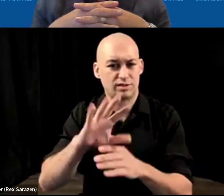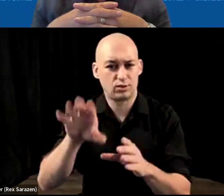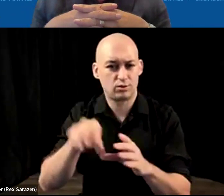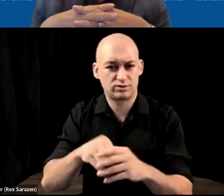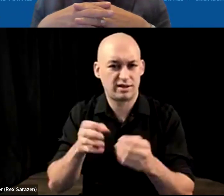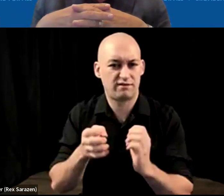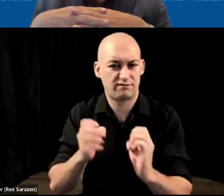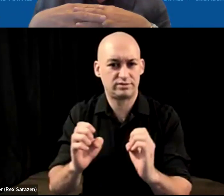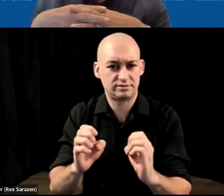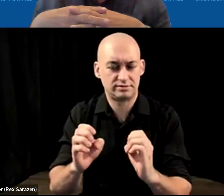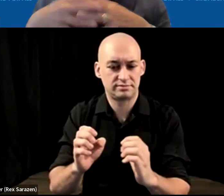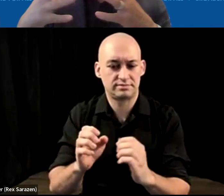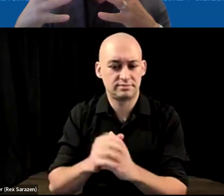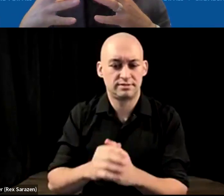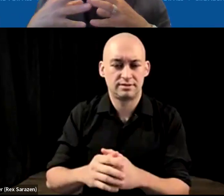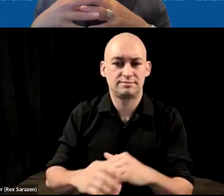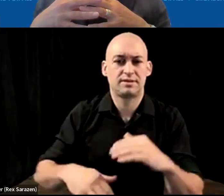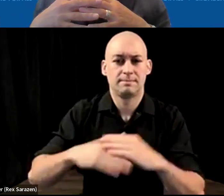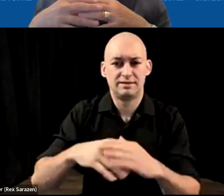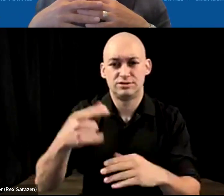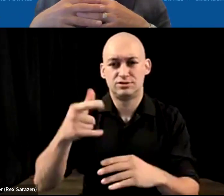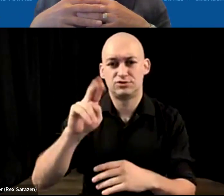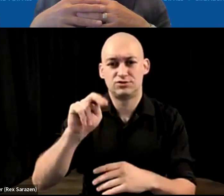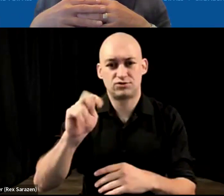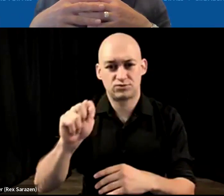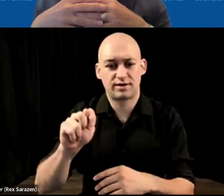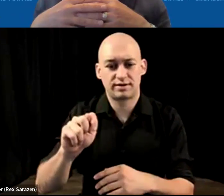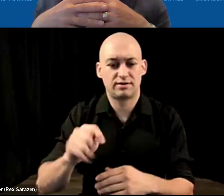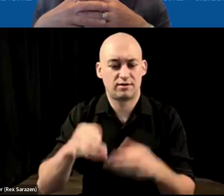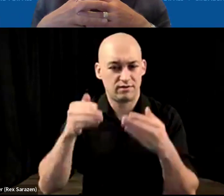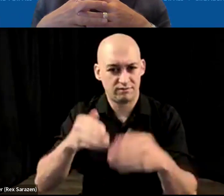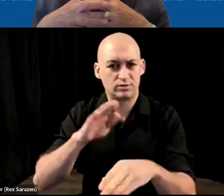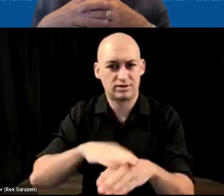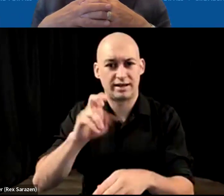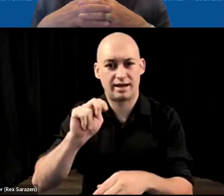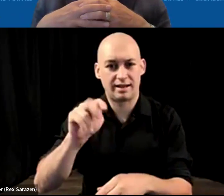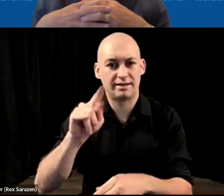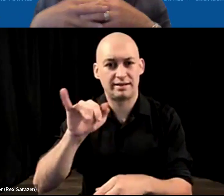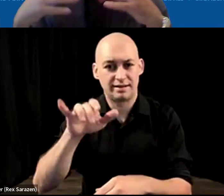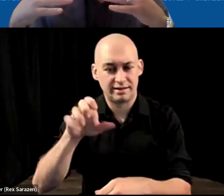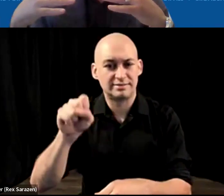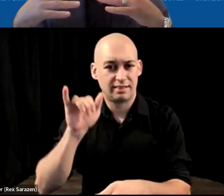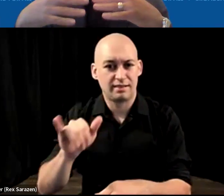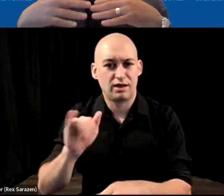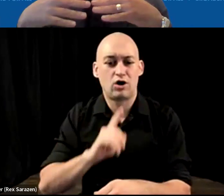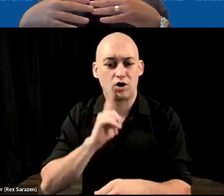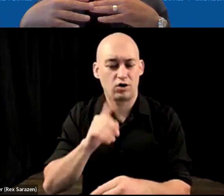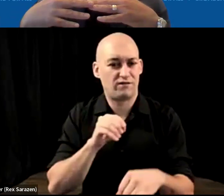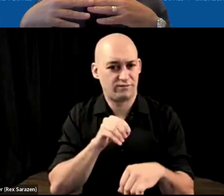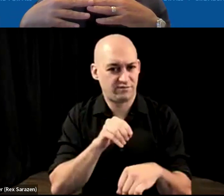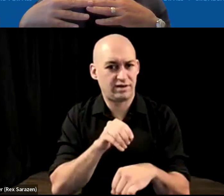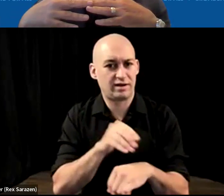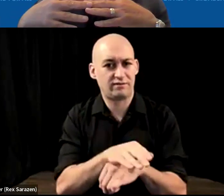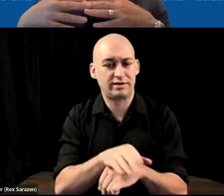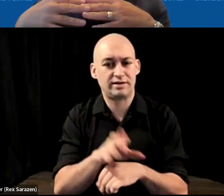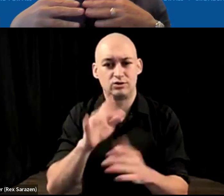That capacity grant program will focus on entities that are effectively doing digital inclusion work